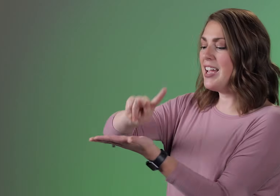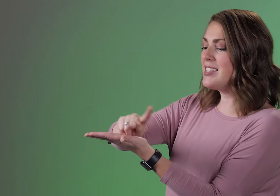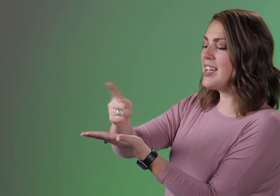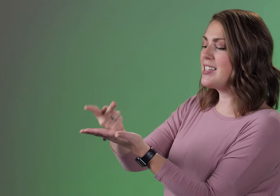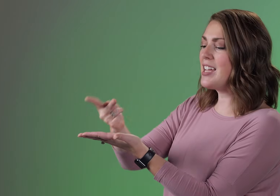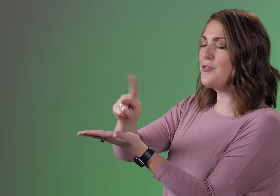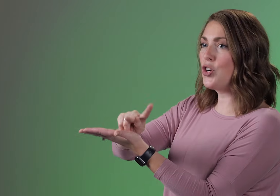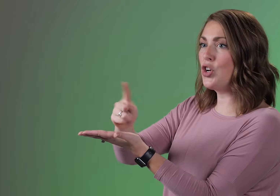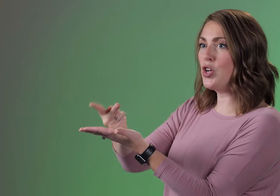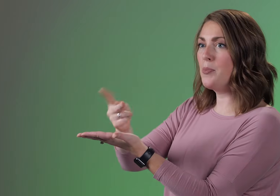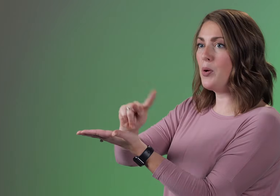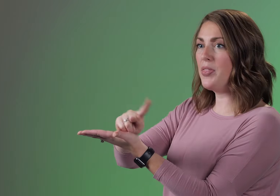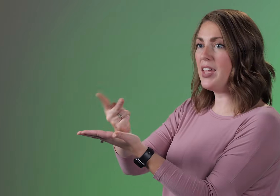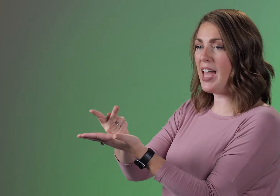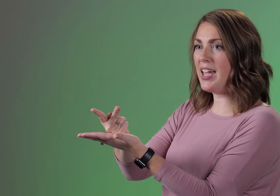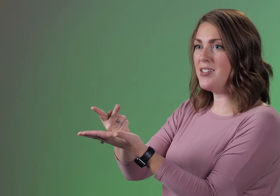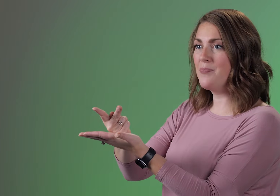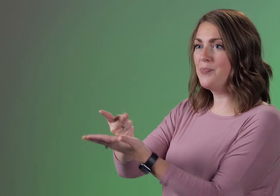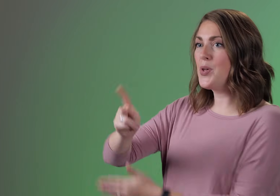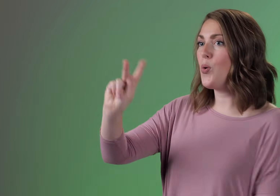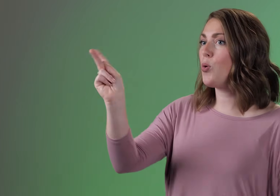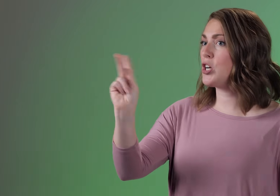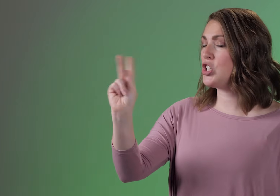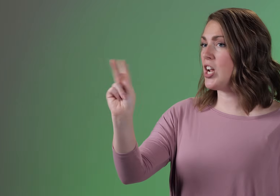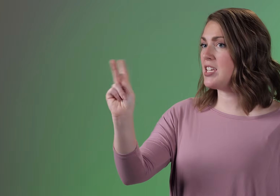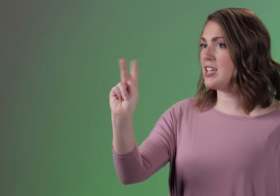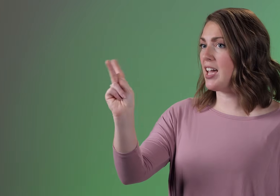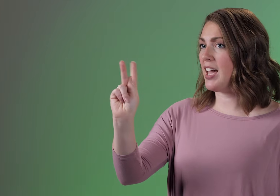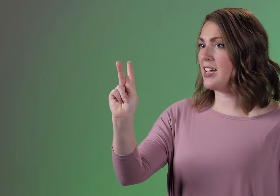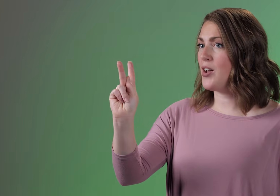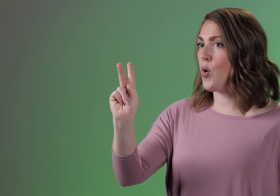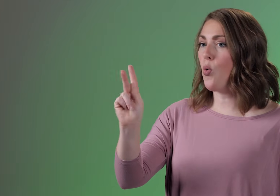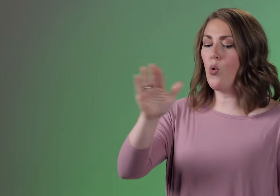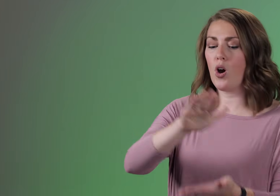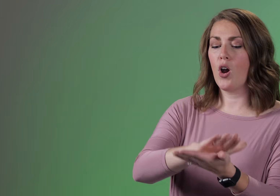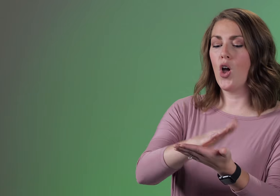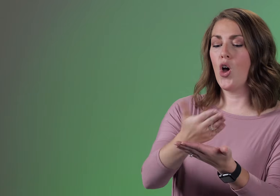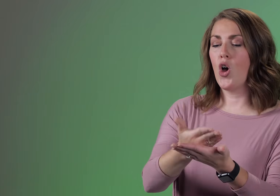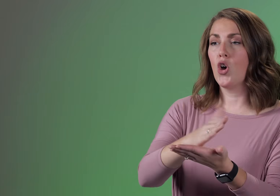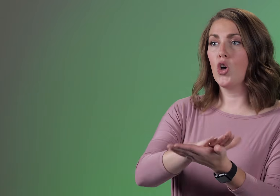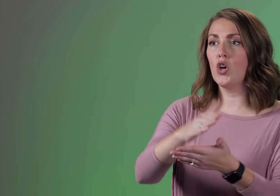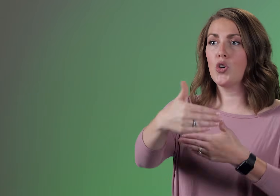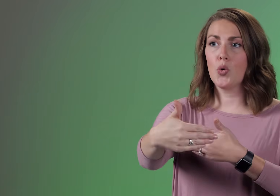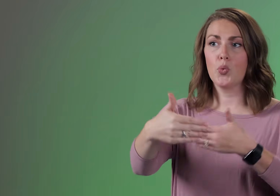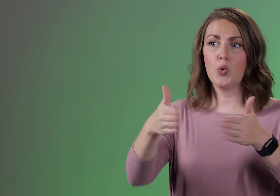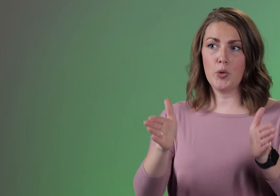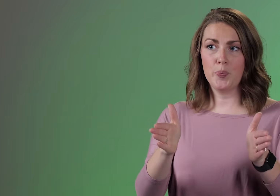It's like the sign for cook, but with a "k" or a shaking "k" or COOK ROOM.